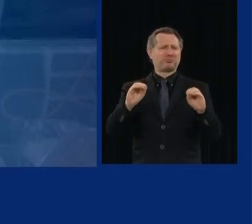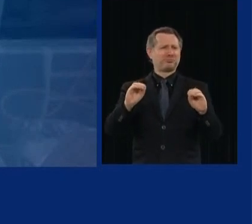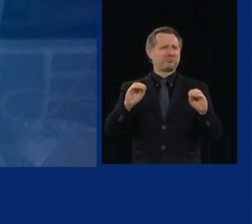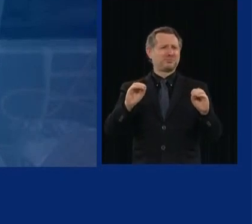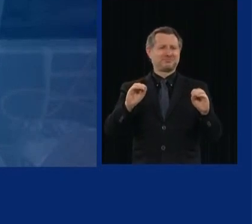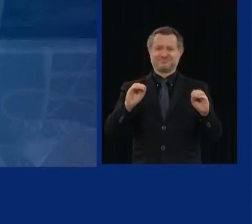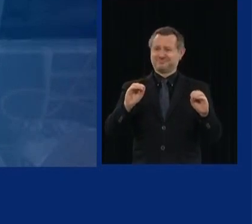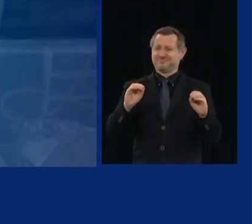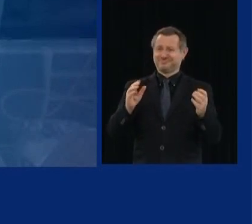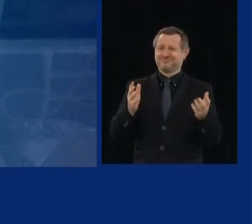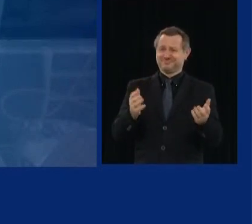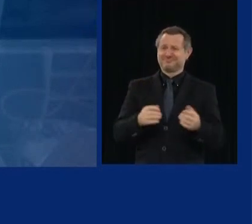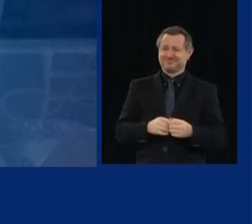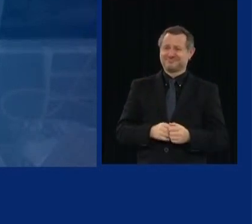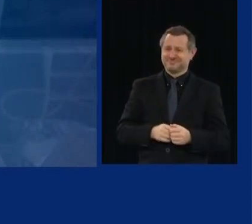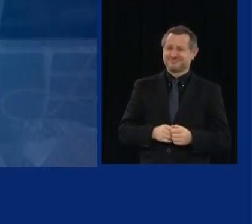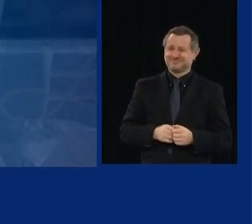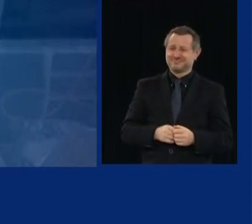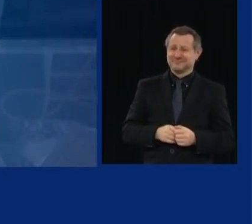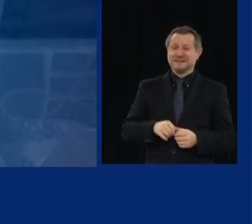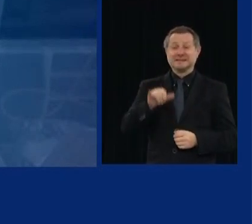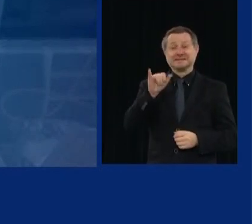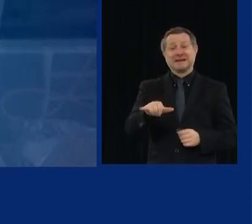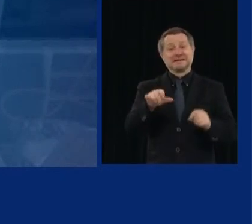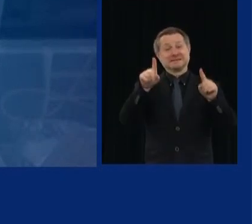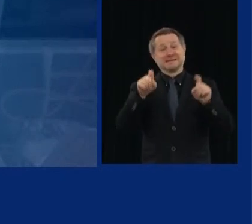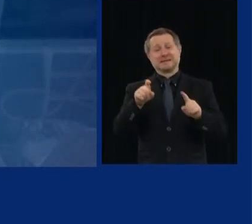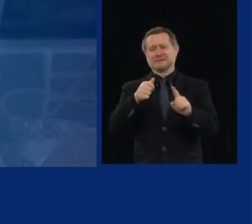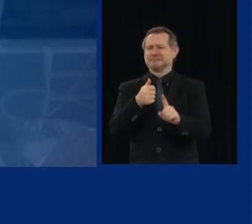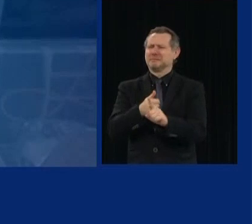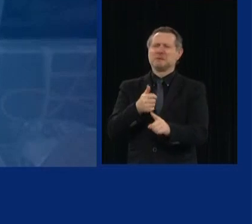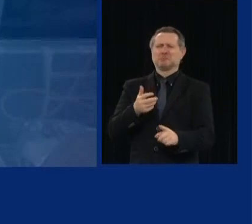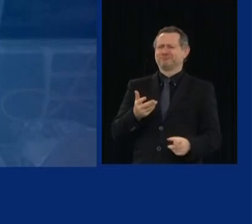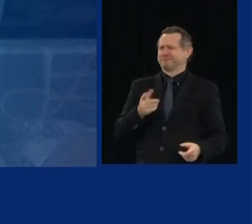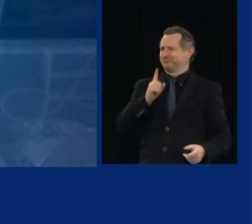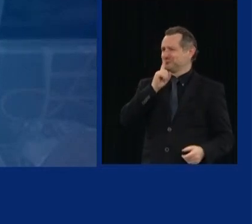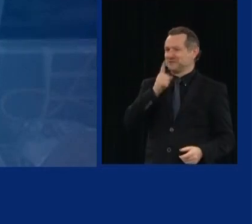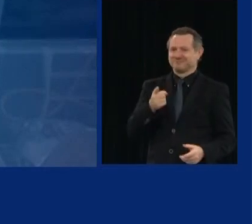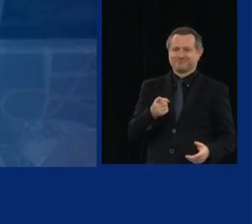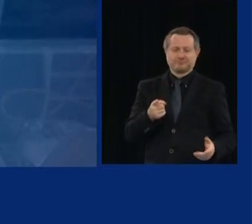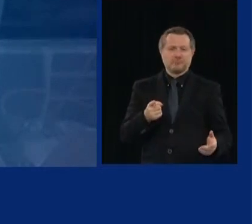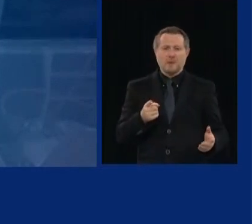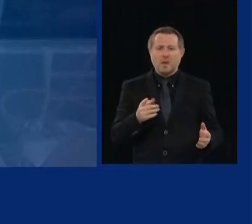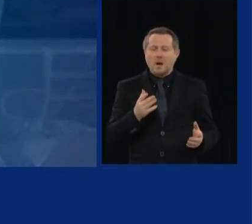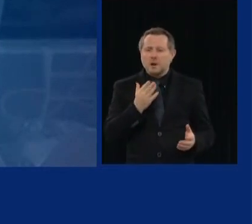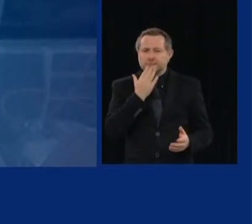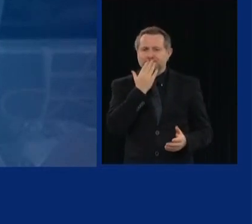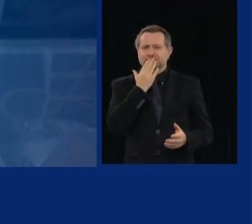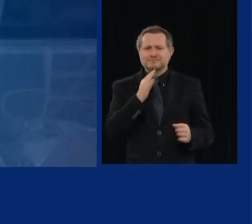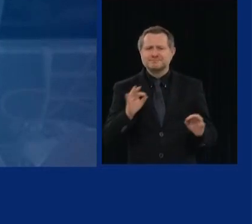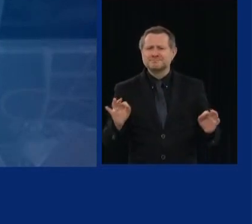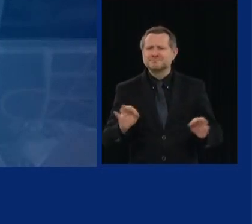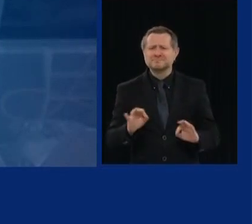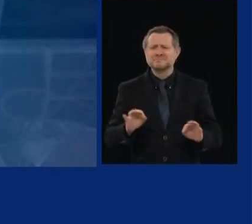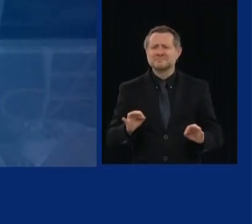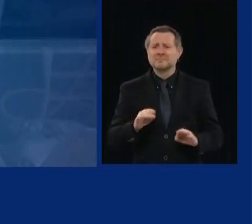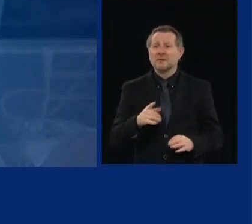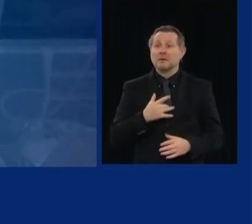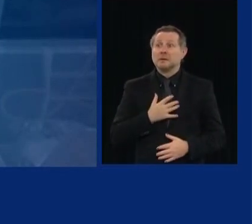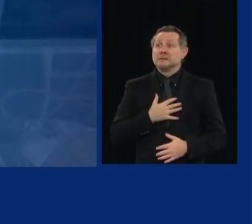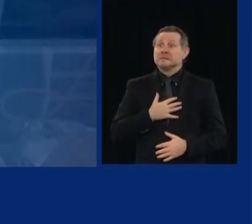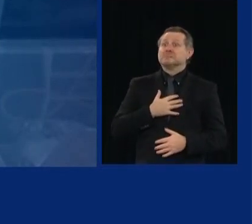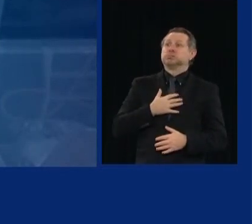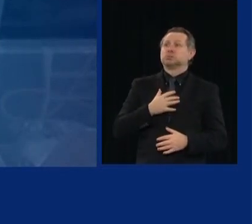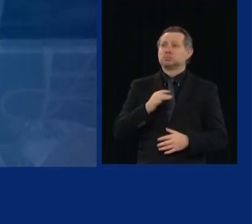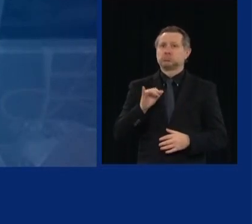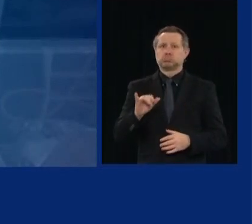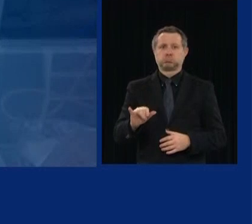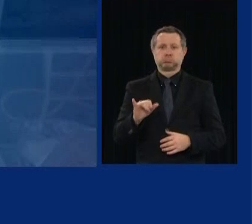THERE IS NO PAIN TO THIS TEST.